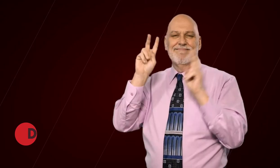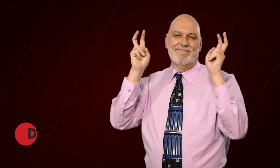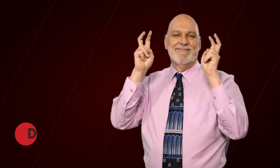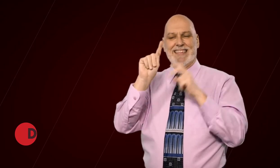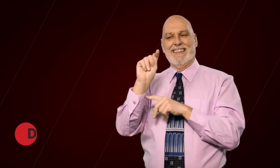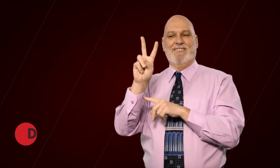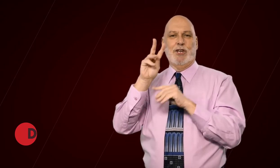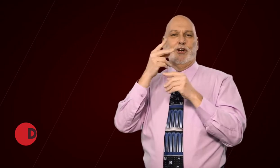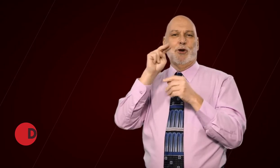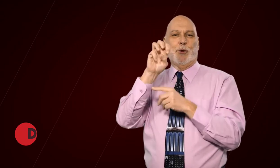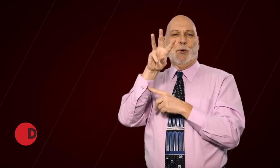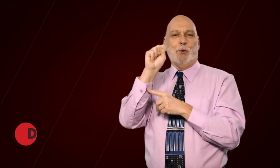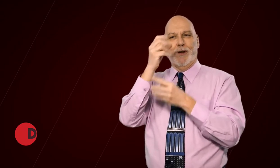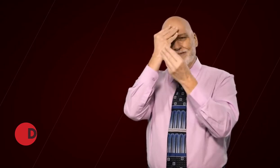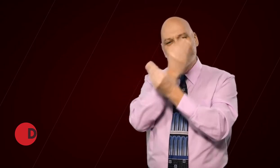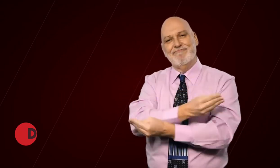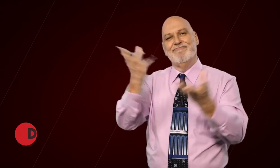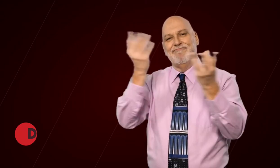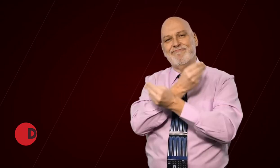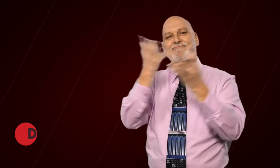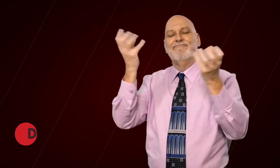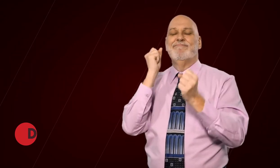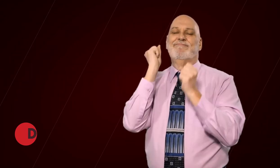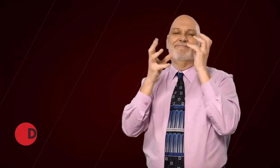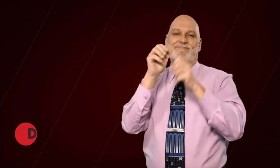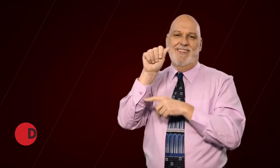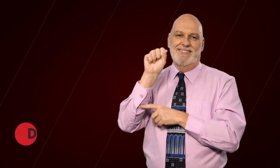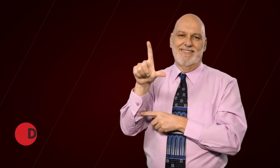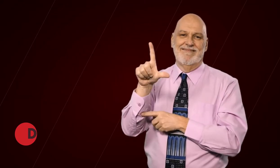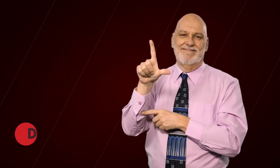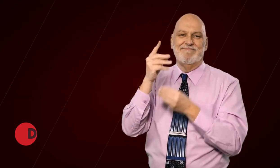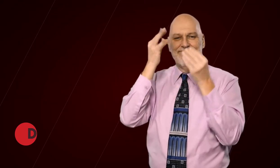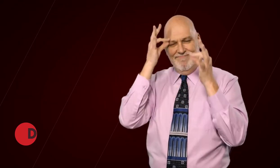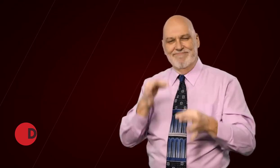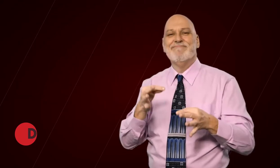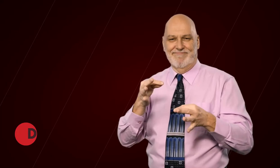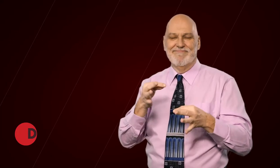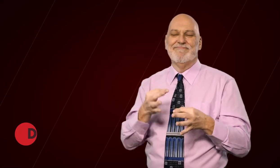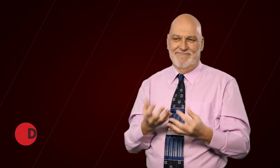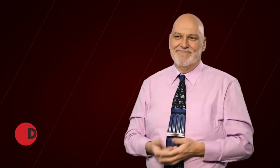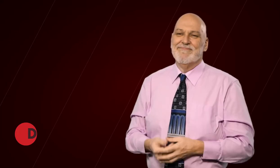and that we should do TV news in ASL.